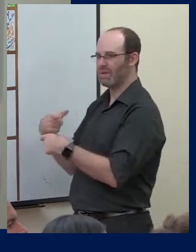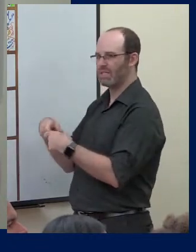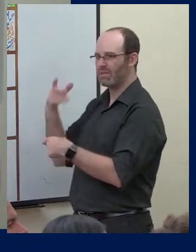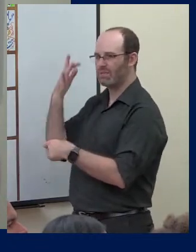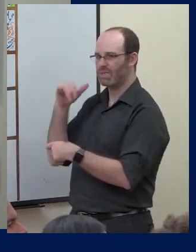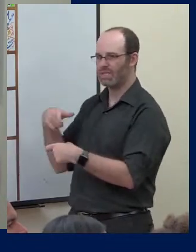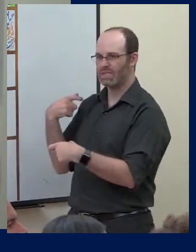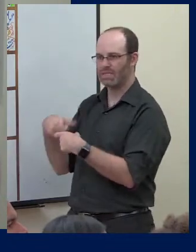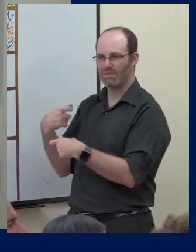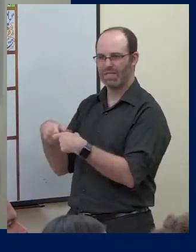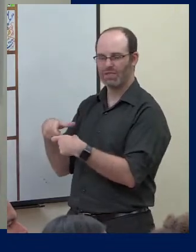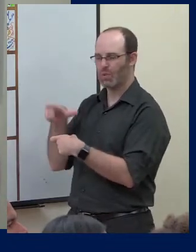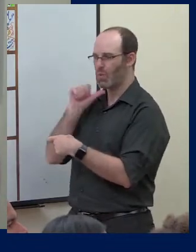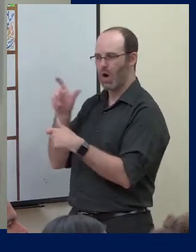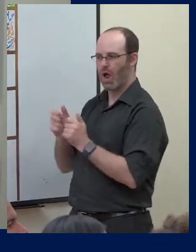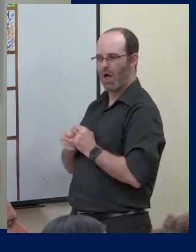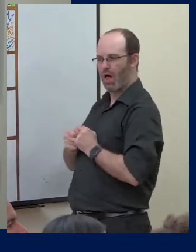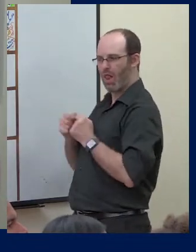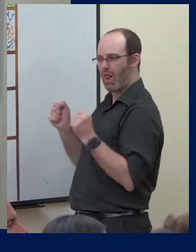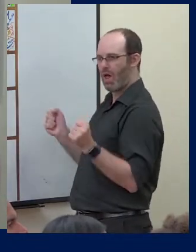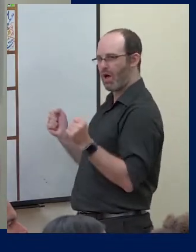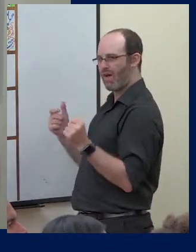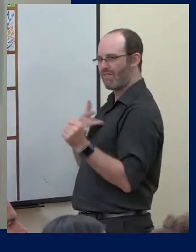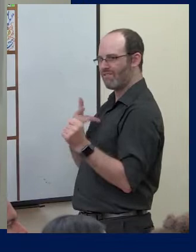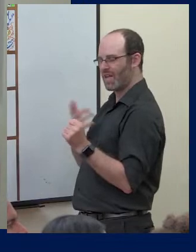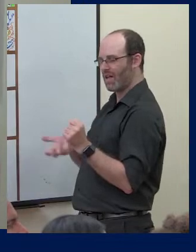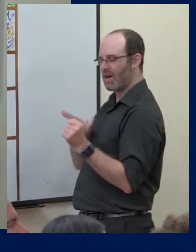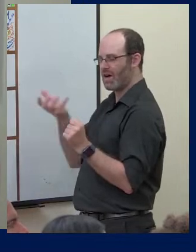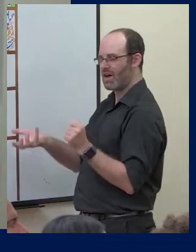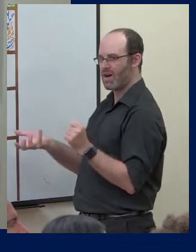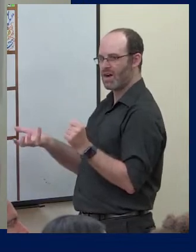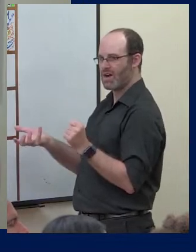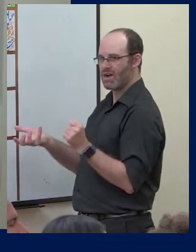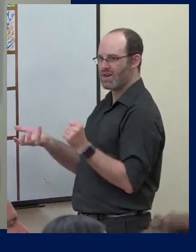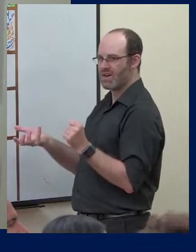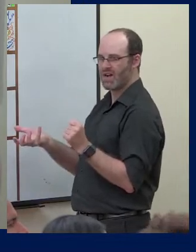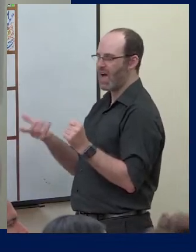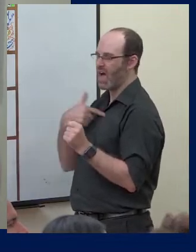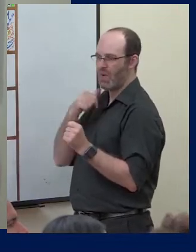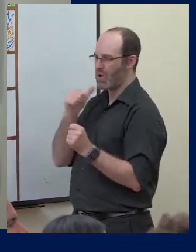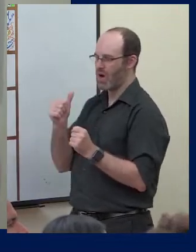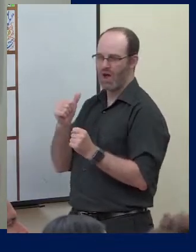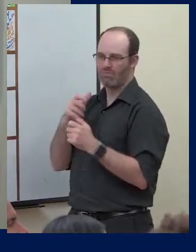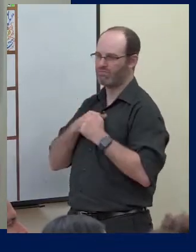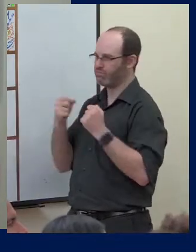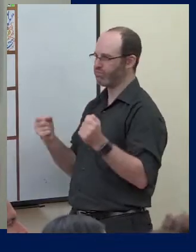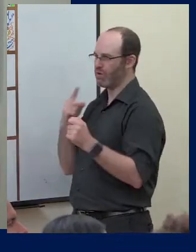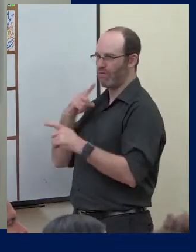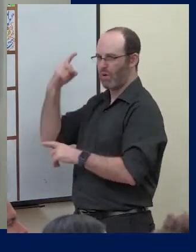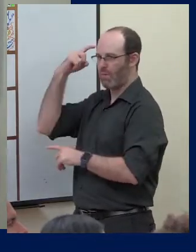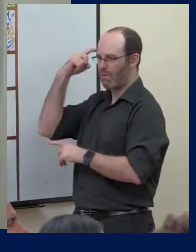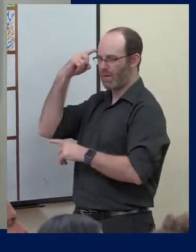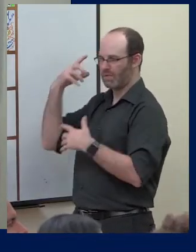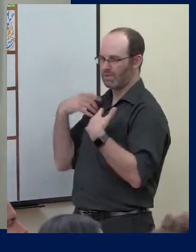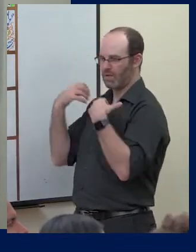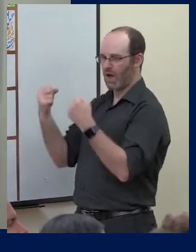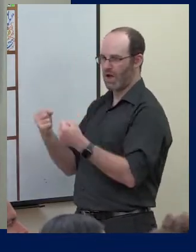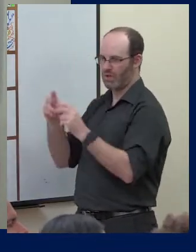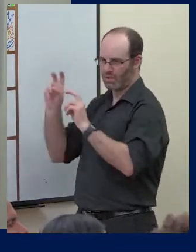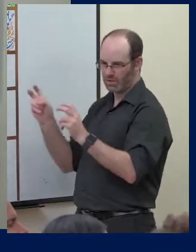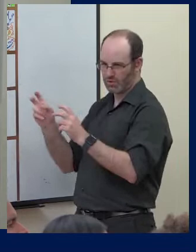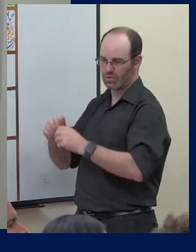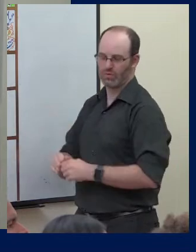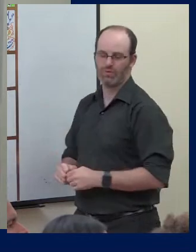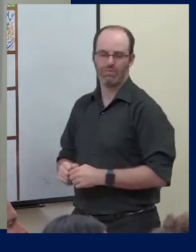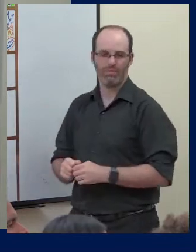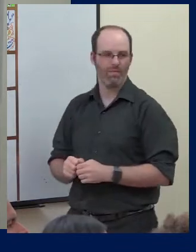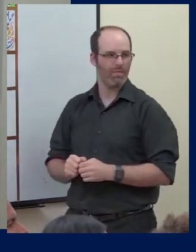not really open to our feelings and we're not really open to mental issues.